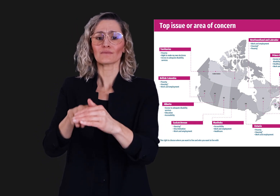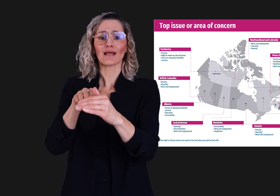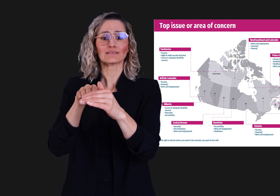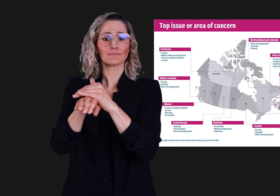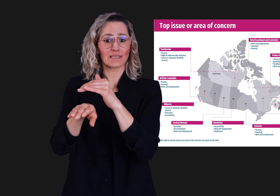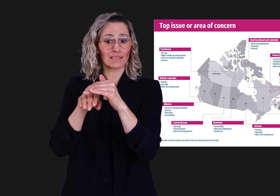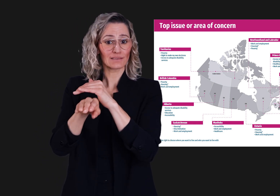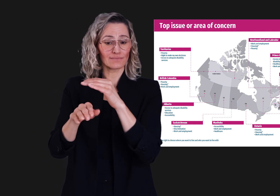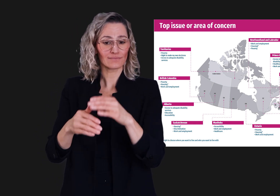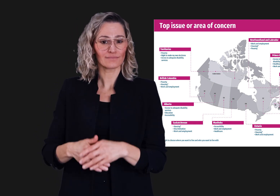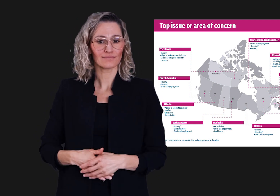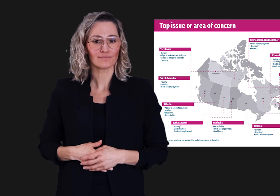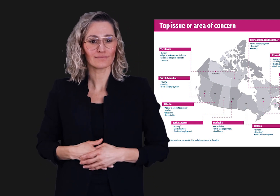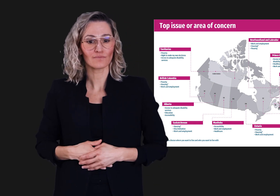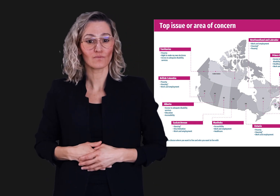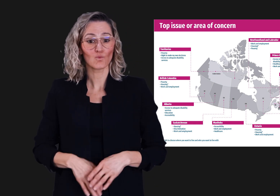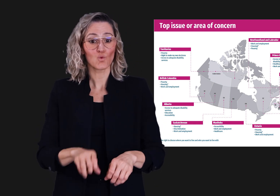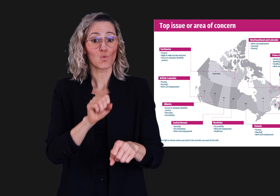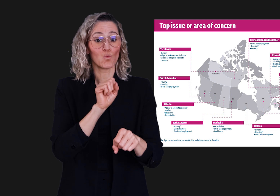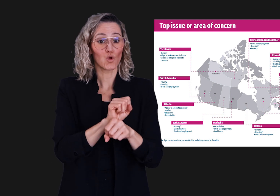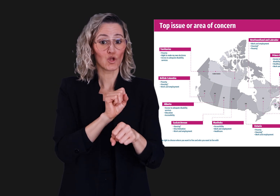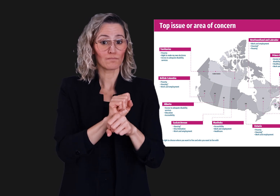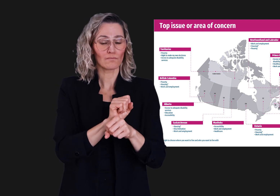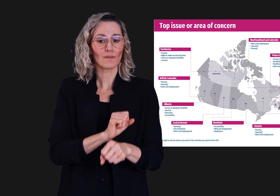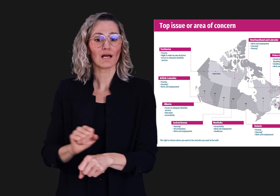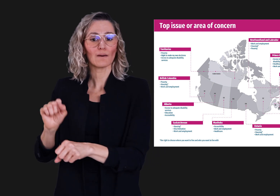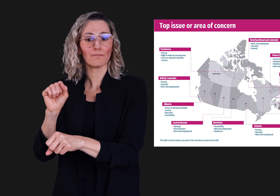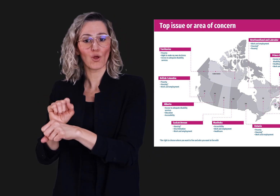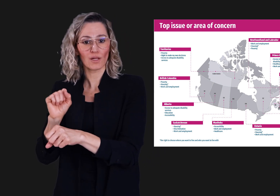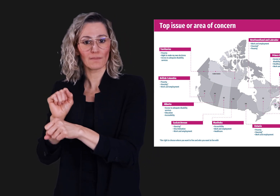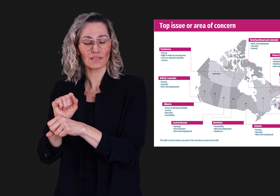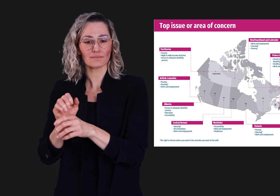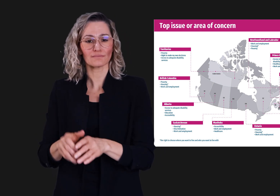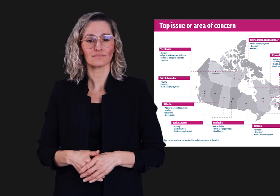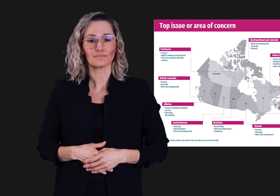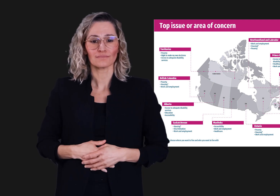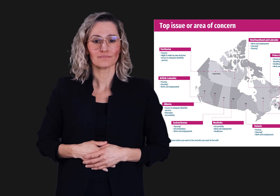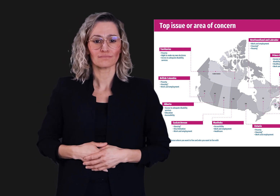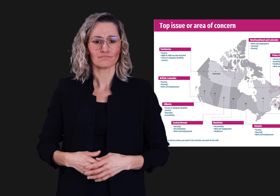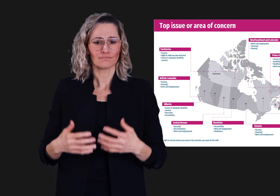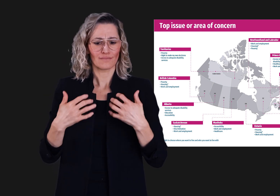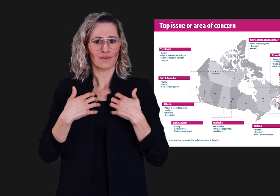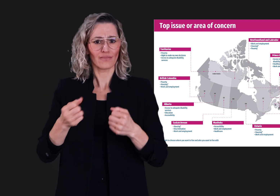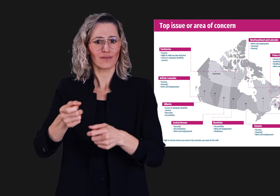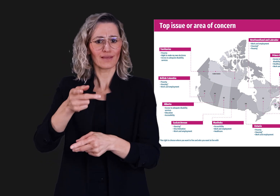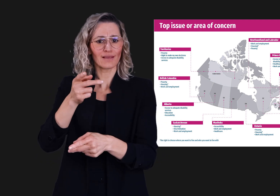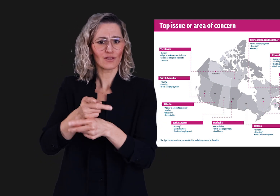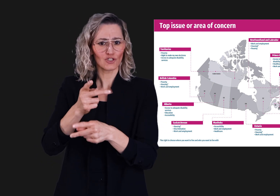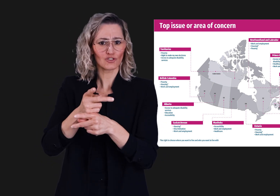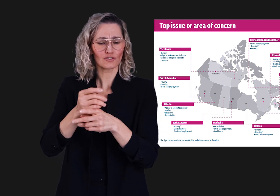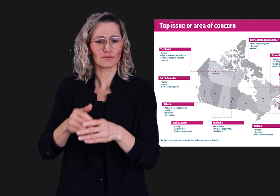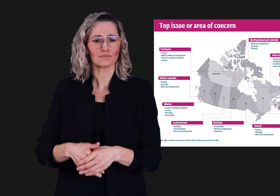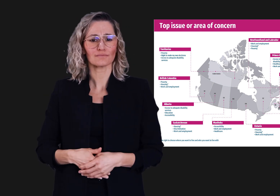• Accessibility • Work and employment • Healthcare